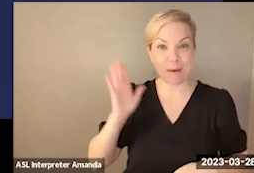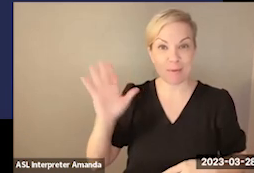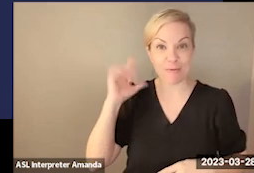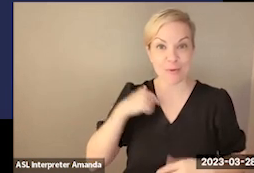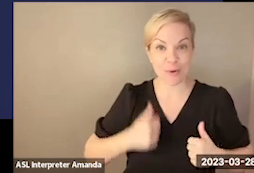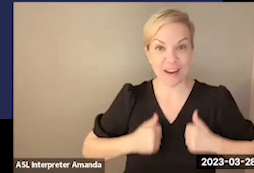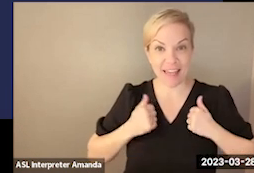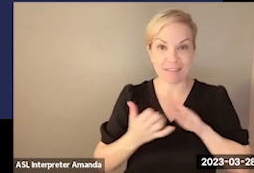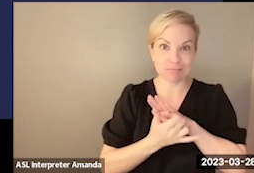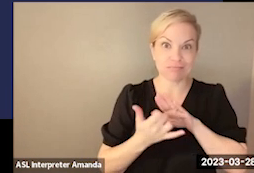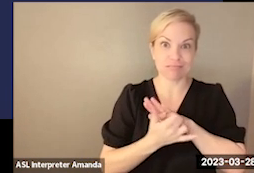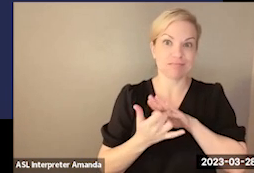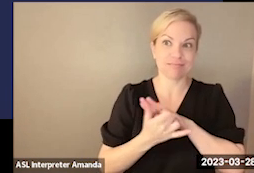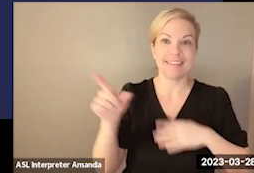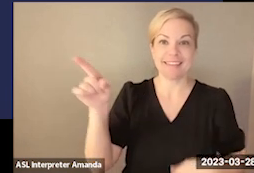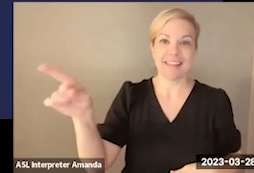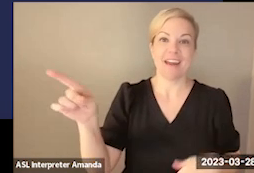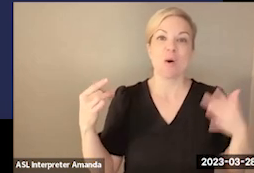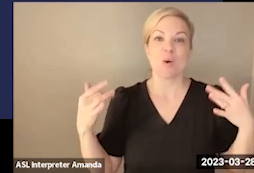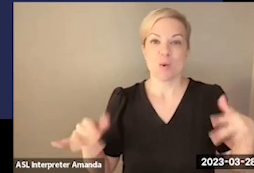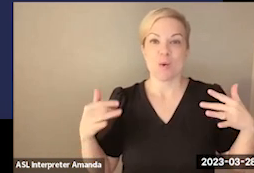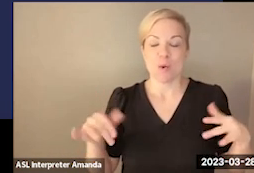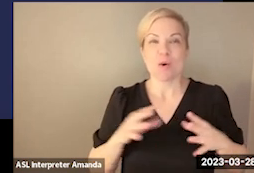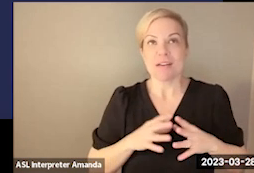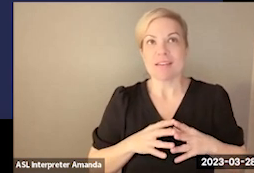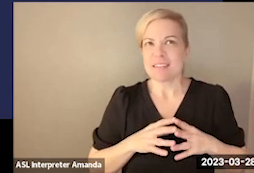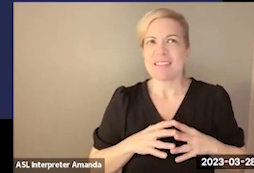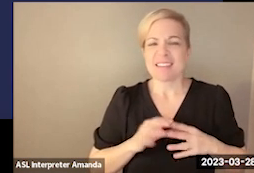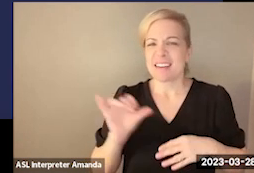Debbie Stine, Science & Technology Policy Academy: you know. it was definitely like falling apart a bit.